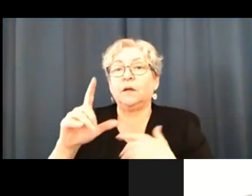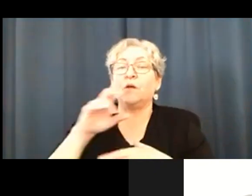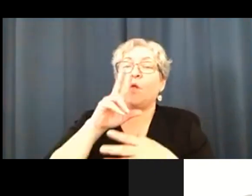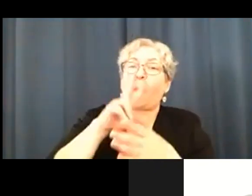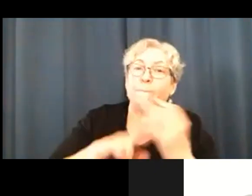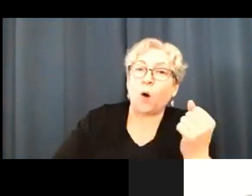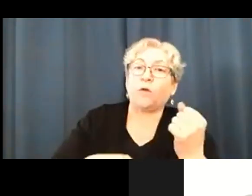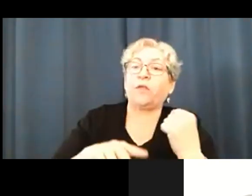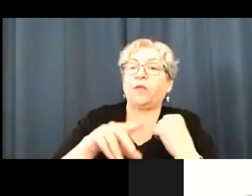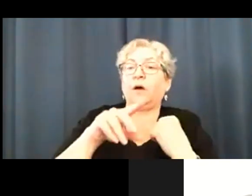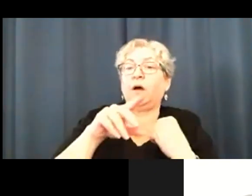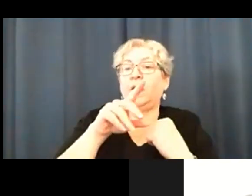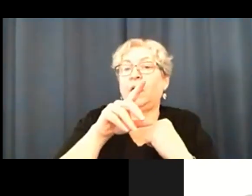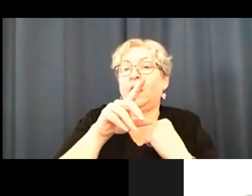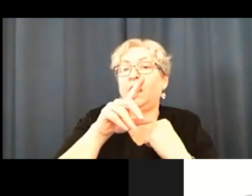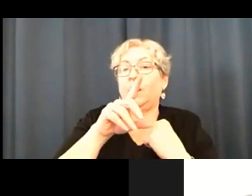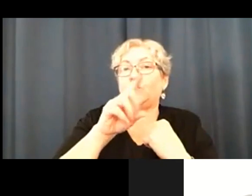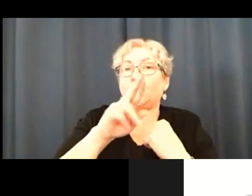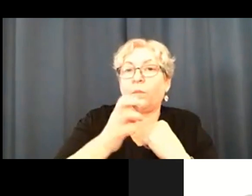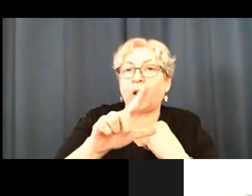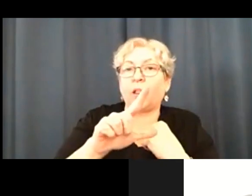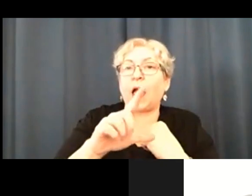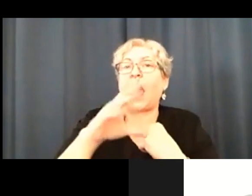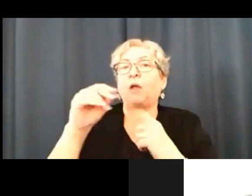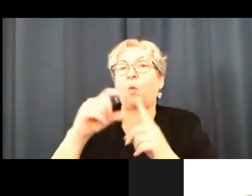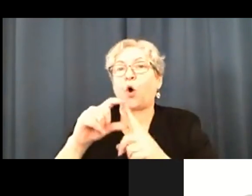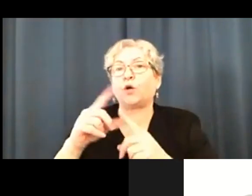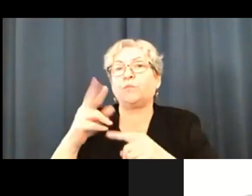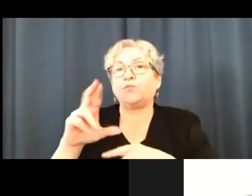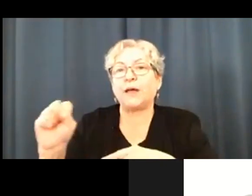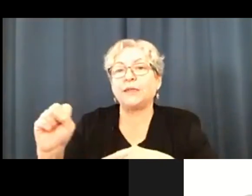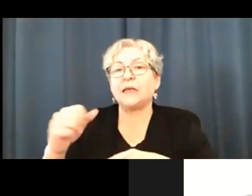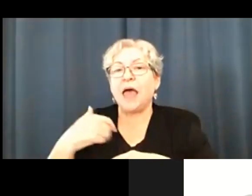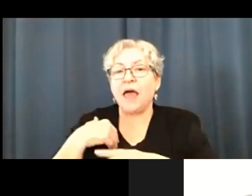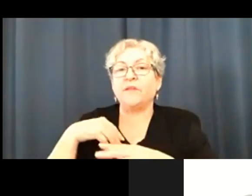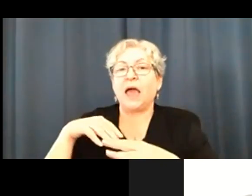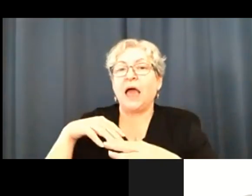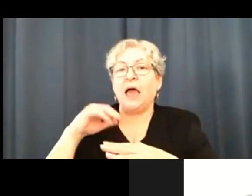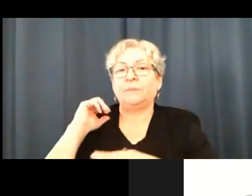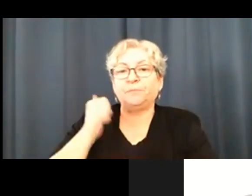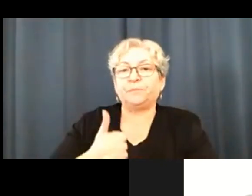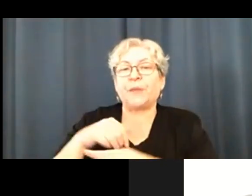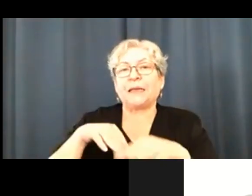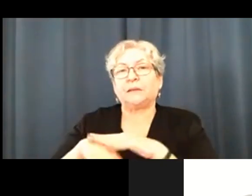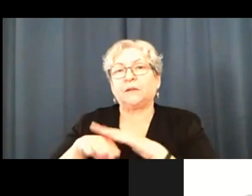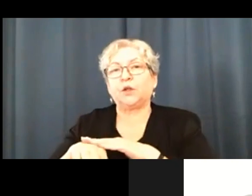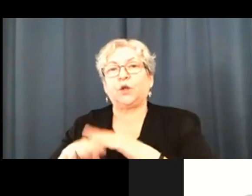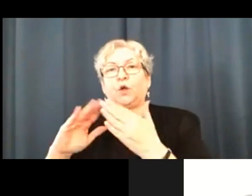They do have established accessibility communities, for example, since they both have open-source components.